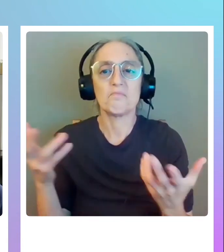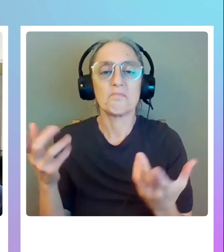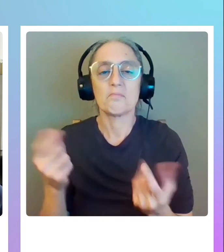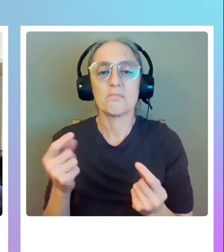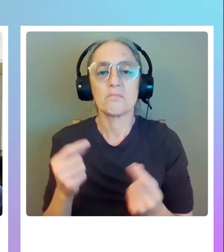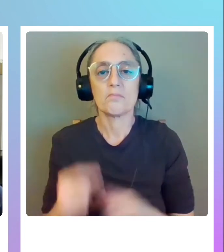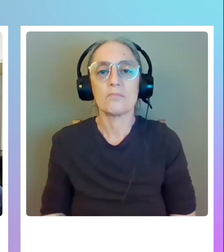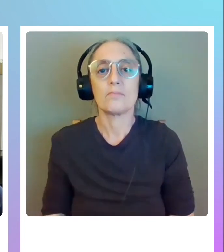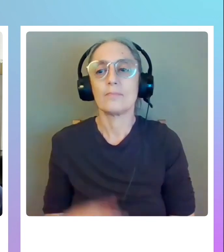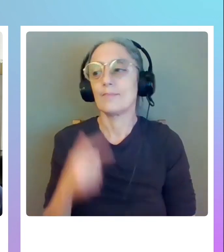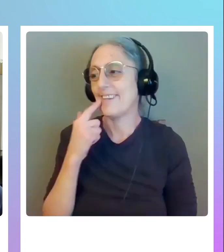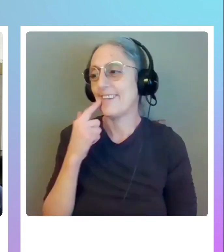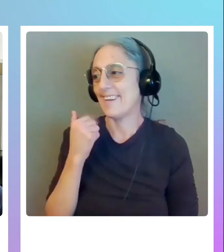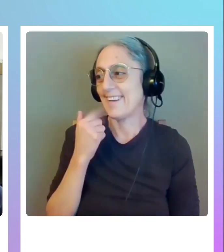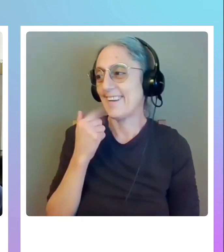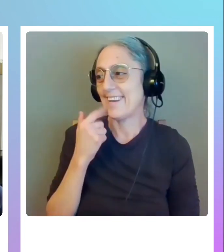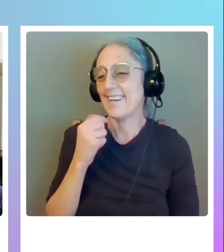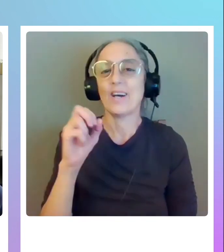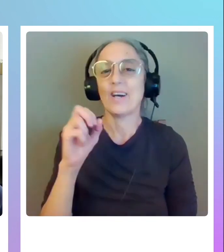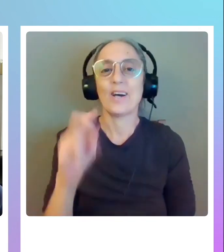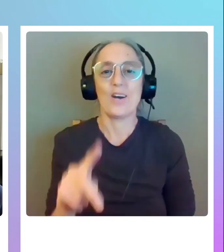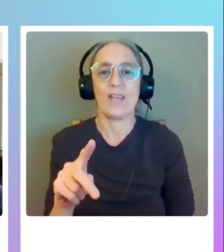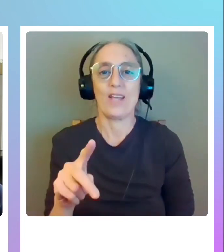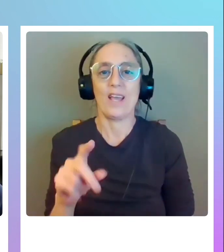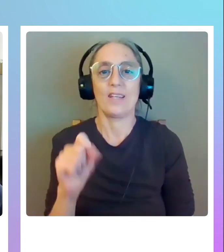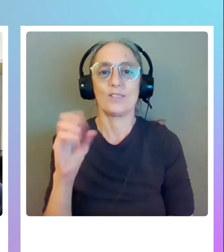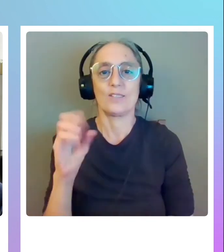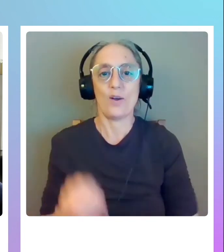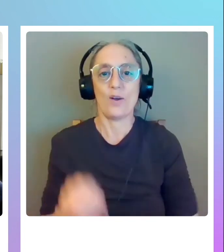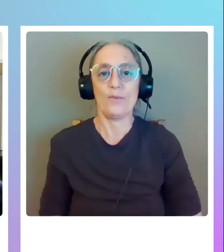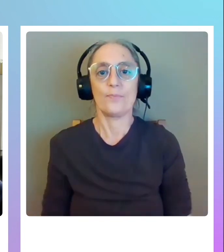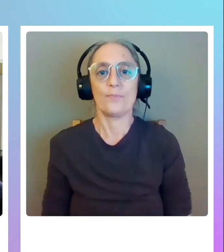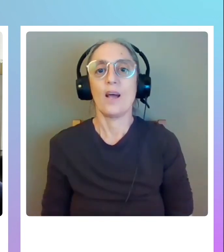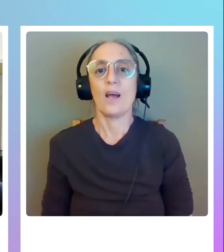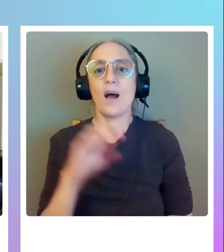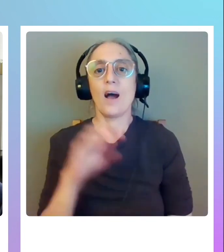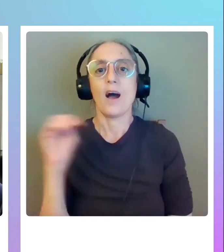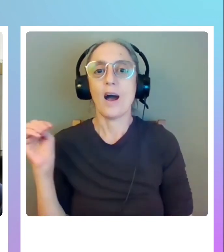Okay so when you're doing a research activities